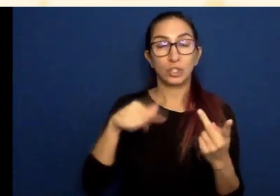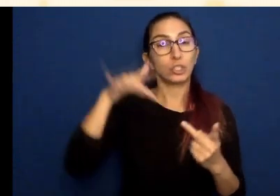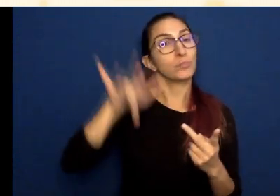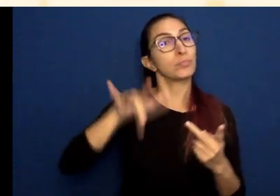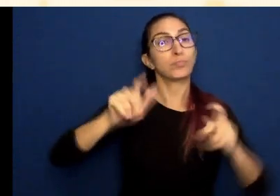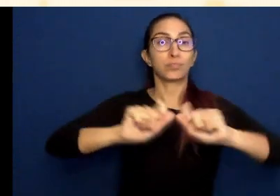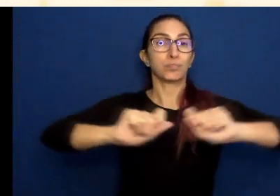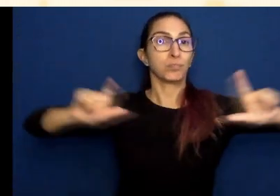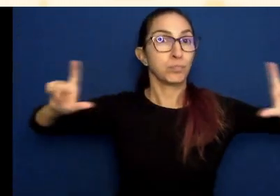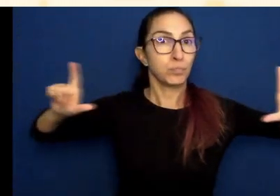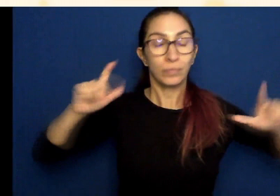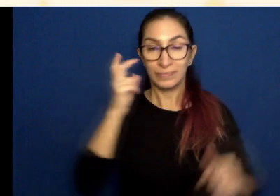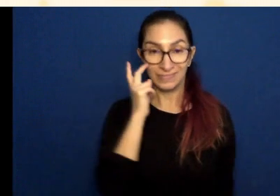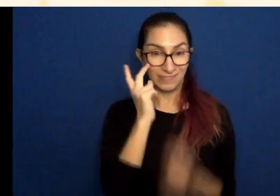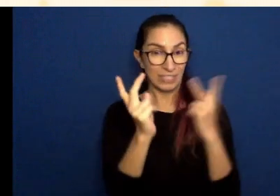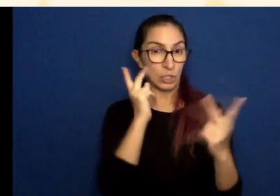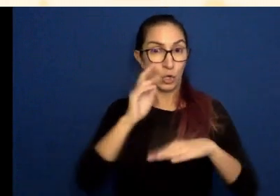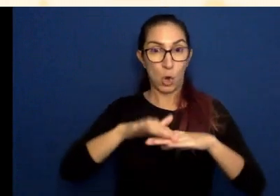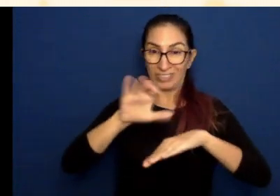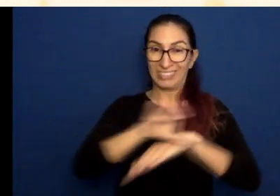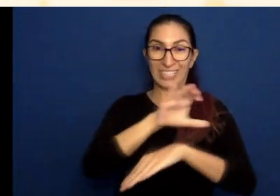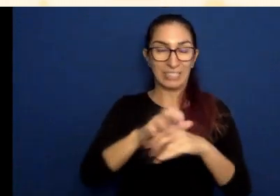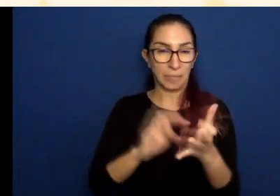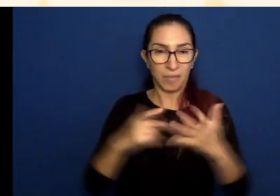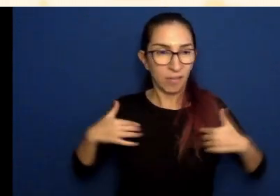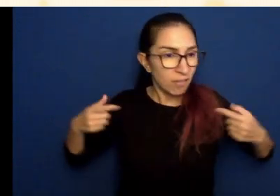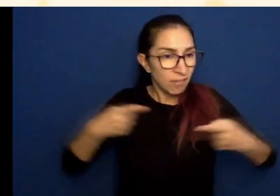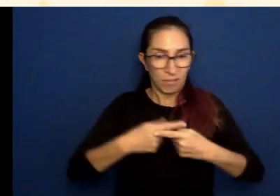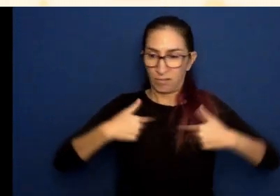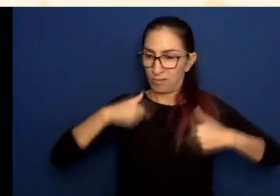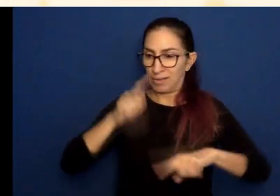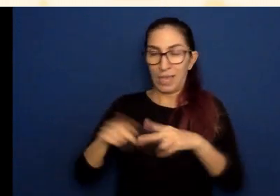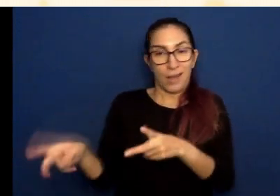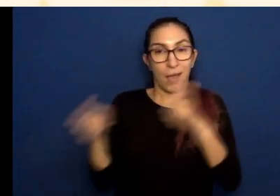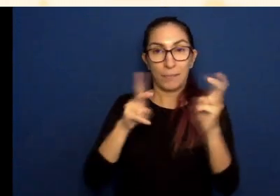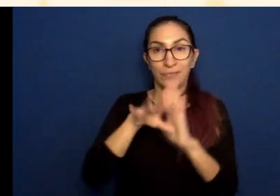we want you to download the app to upload videos. But of course someone who has low vision